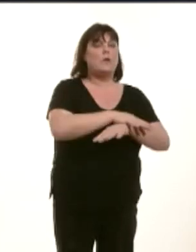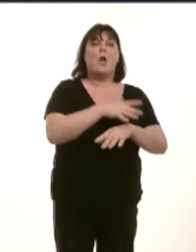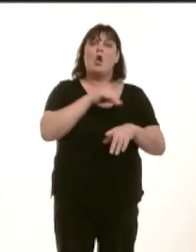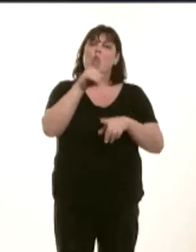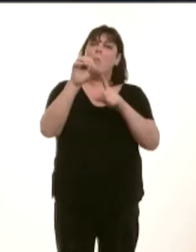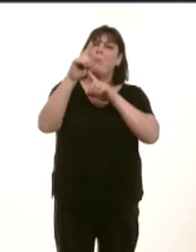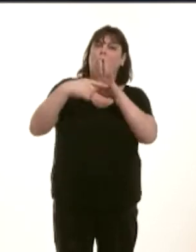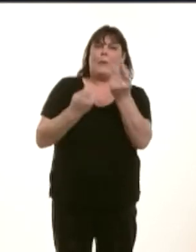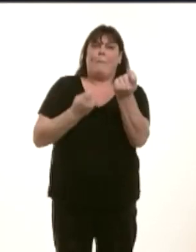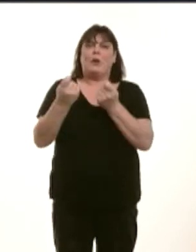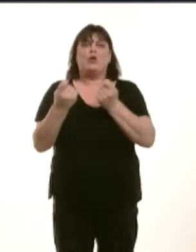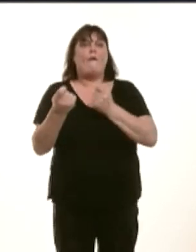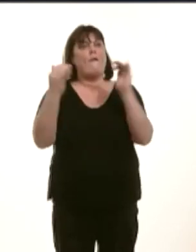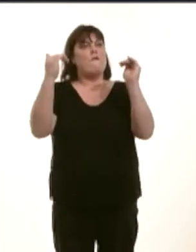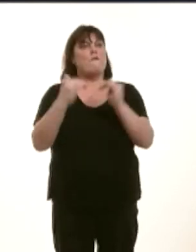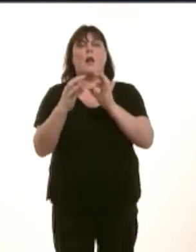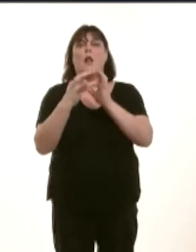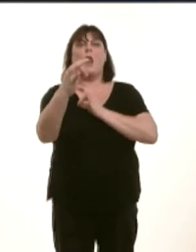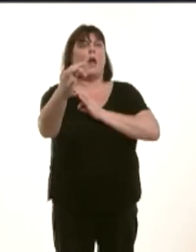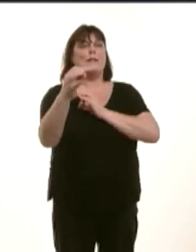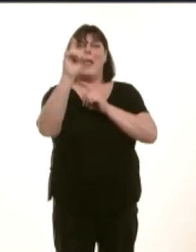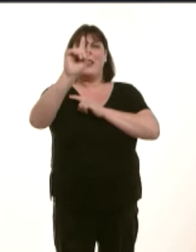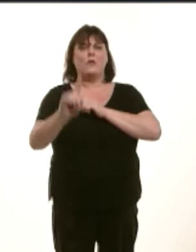this kind of disruption is minimised when weíre having those transformational works